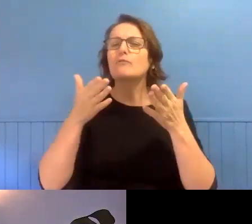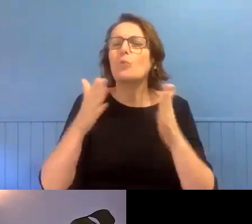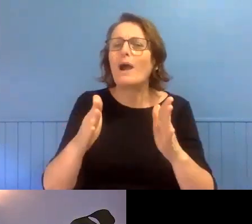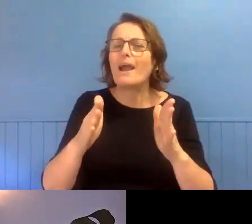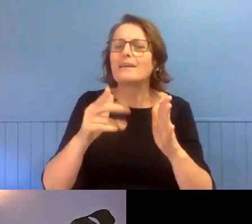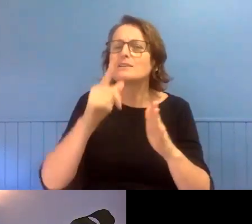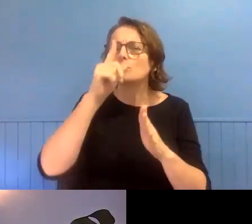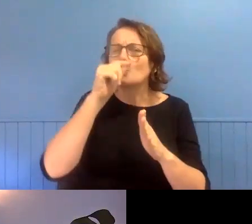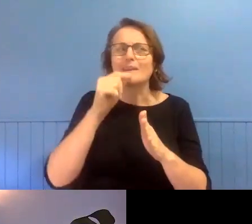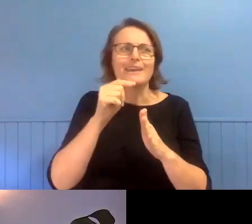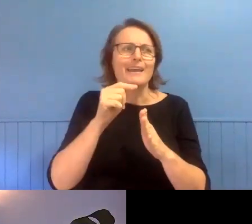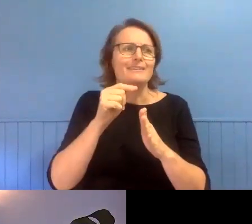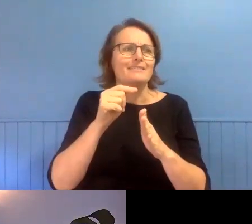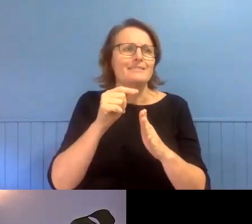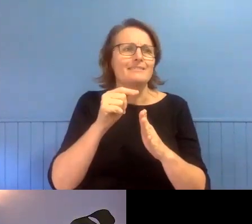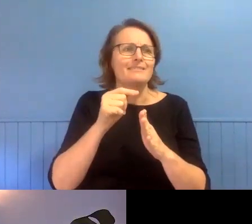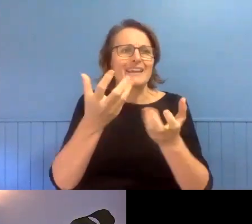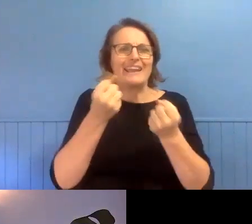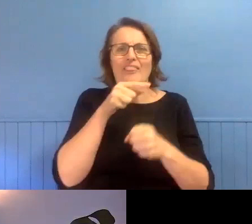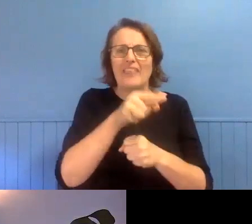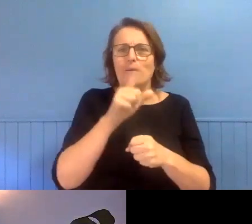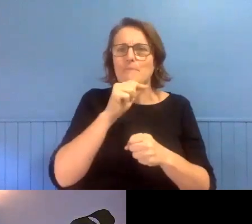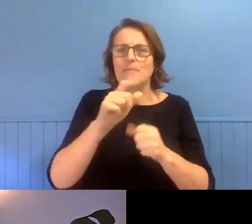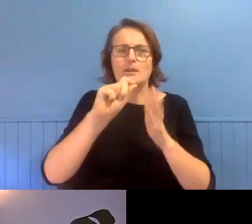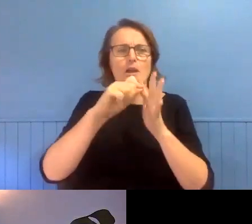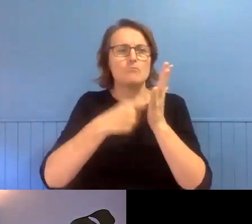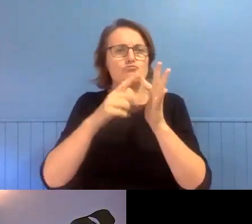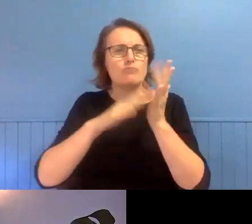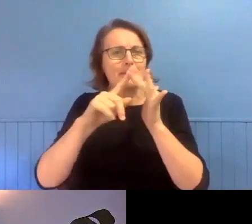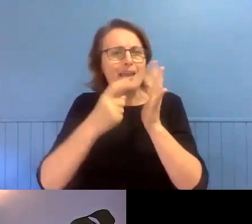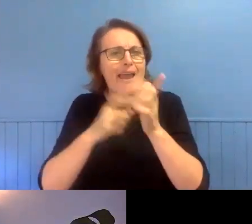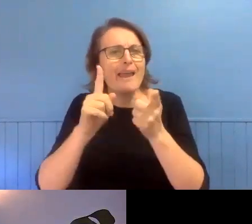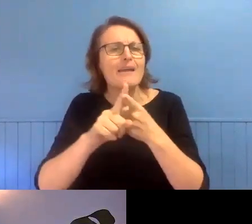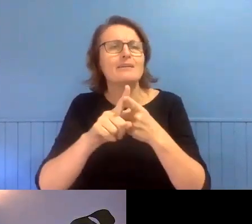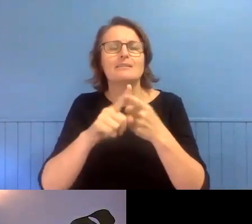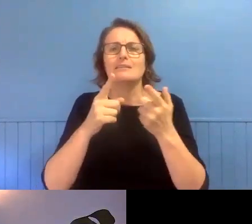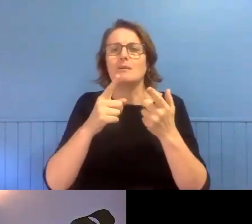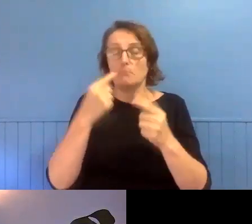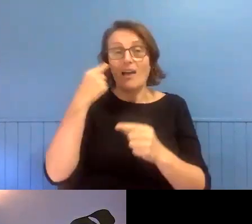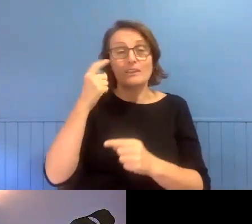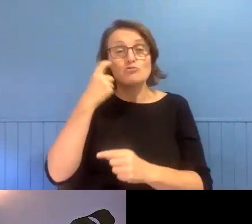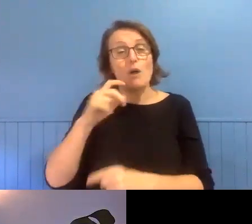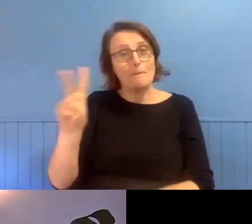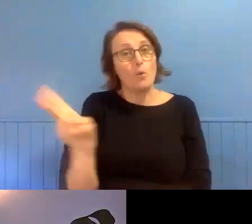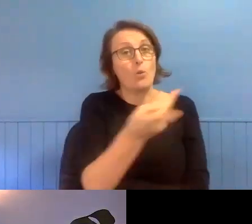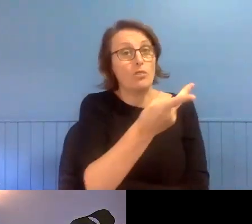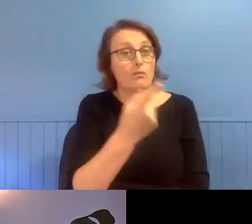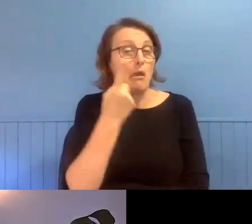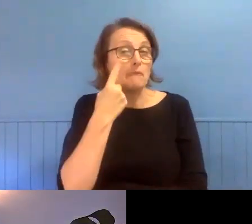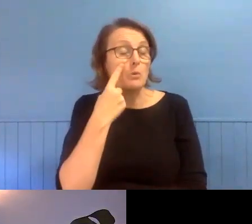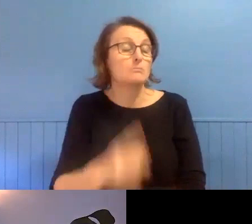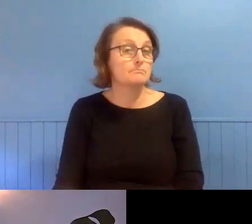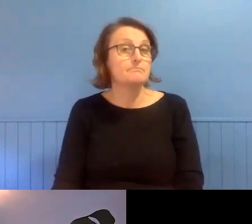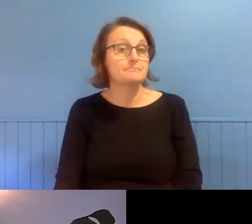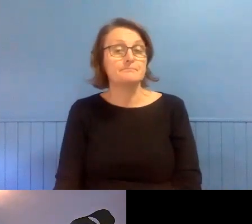limited time. I encourage you to try both and see what we can do.